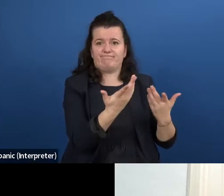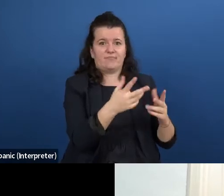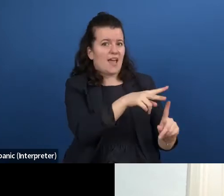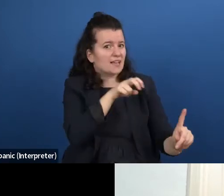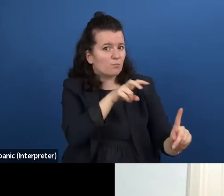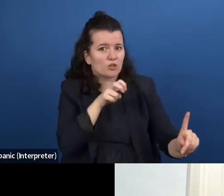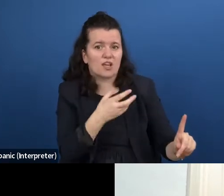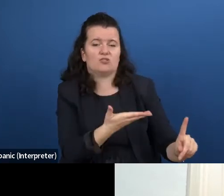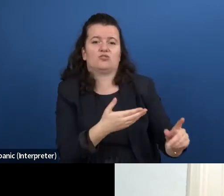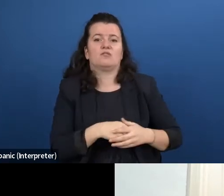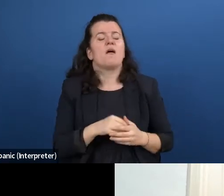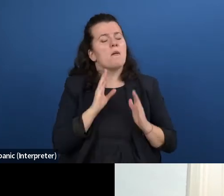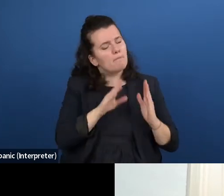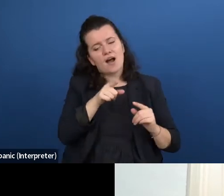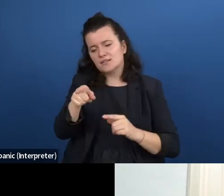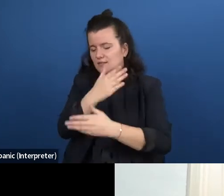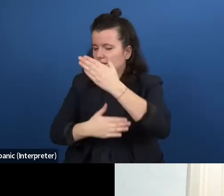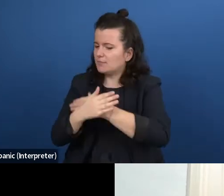by women and girls with disabilities.